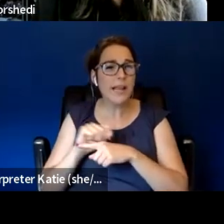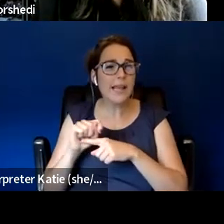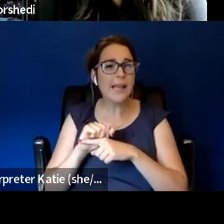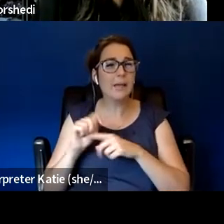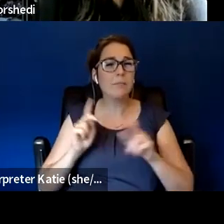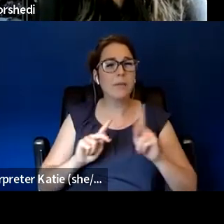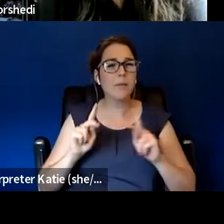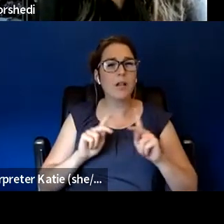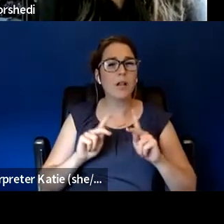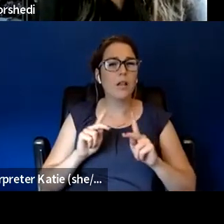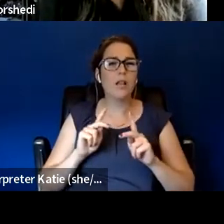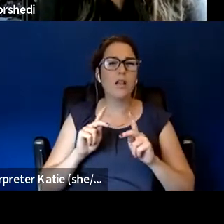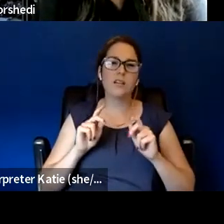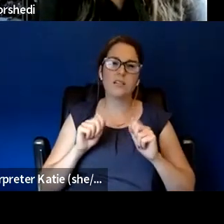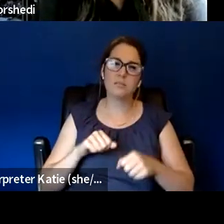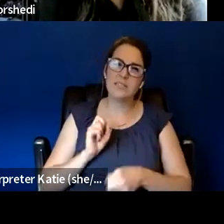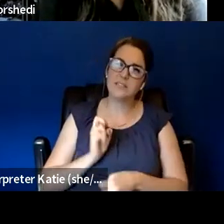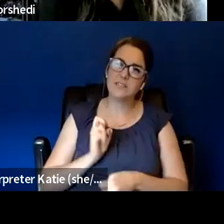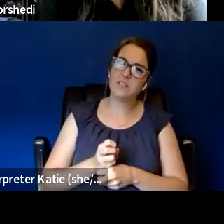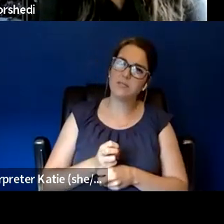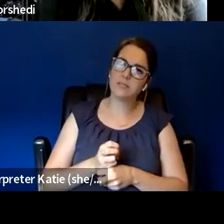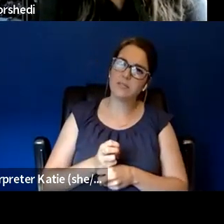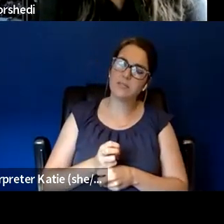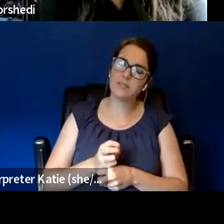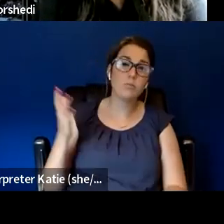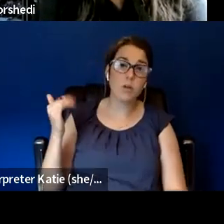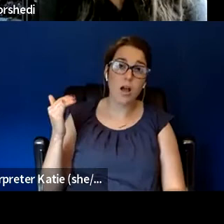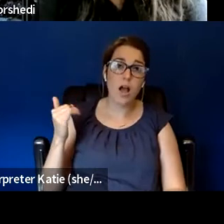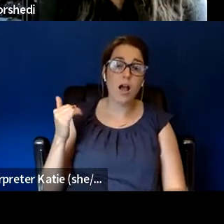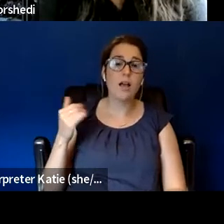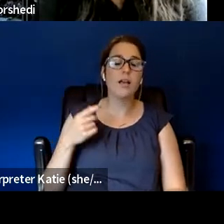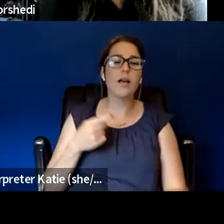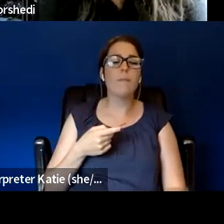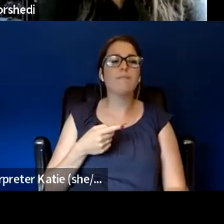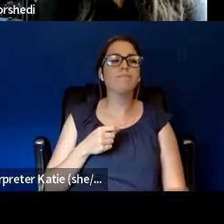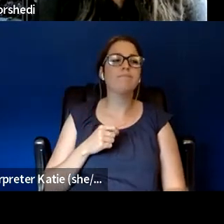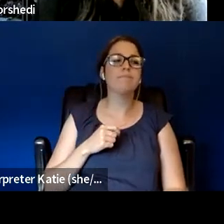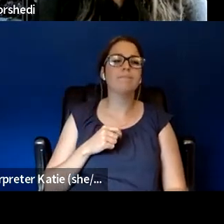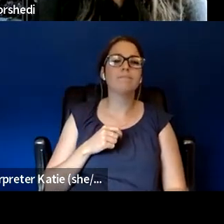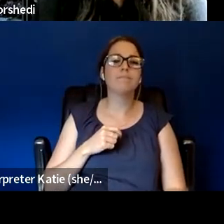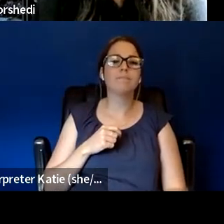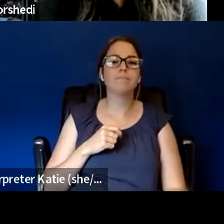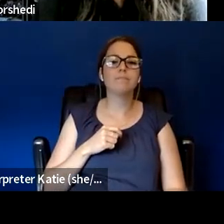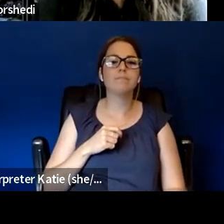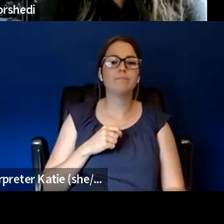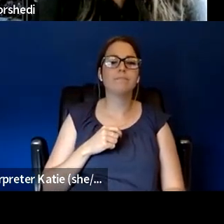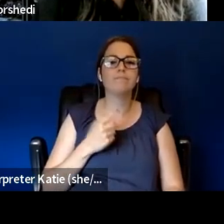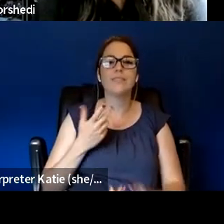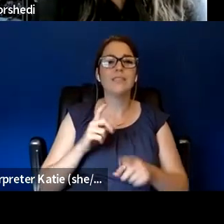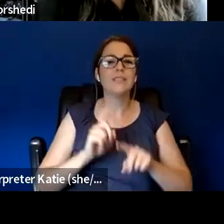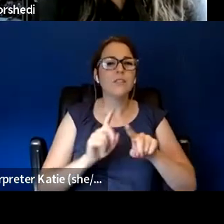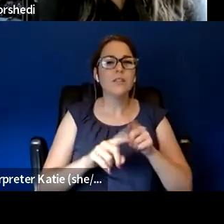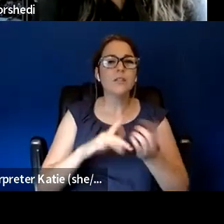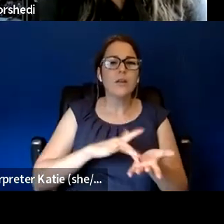coming after me to take on this field, I've had various medical students and residents come with me